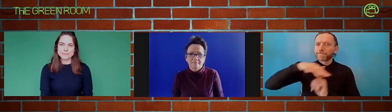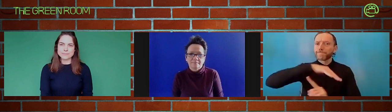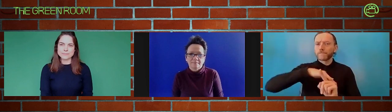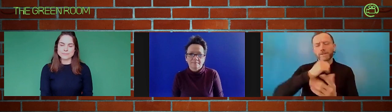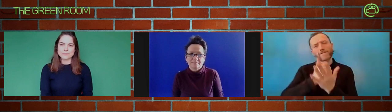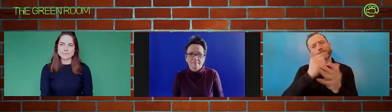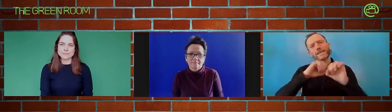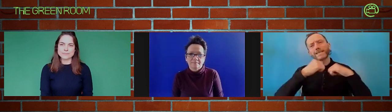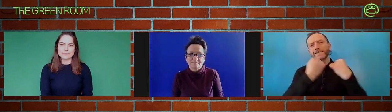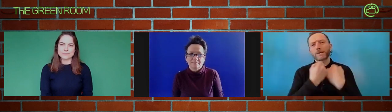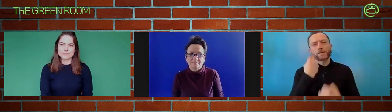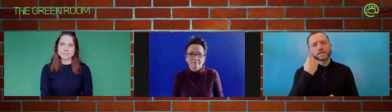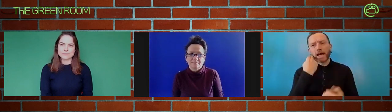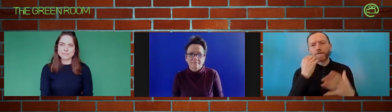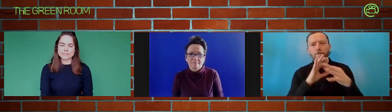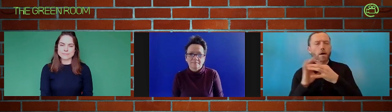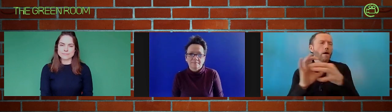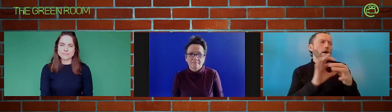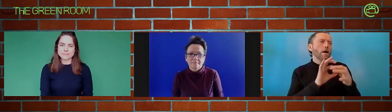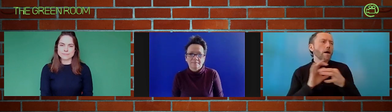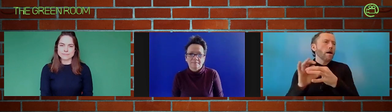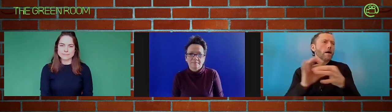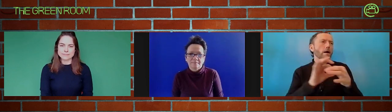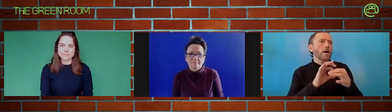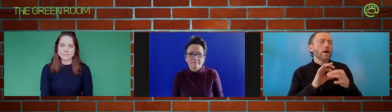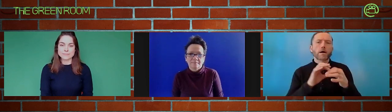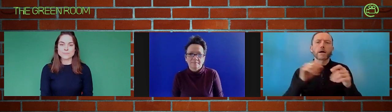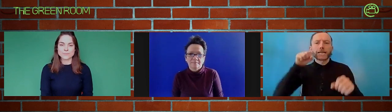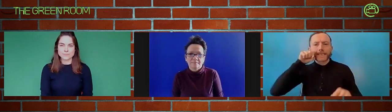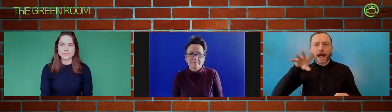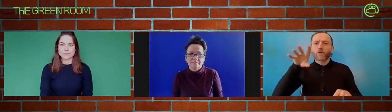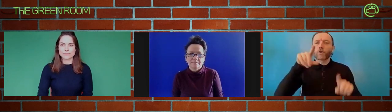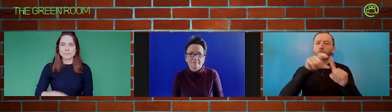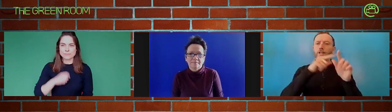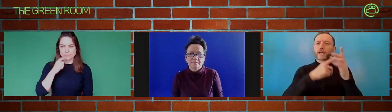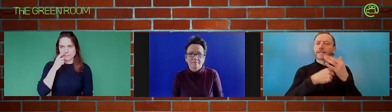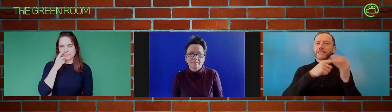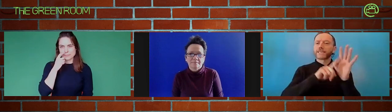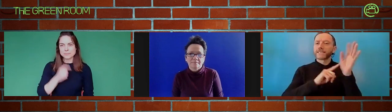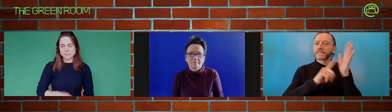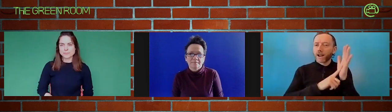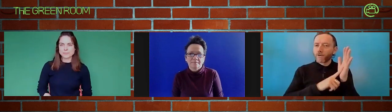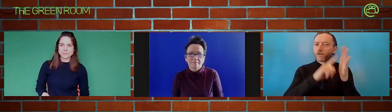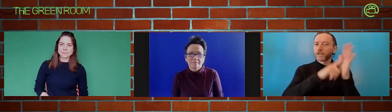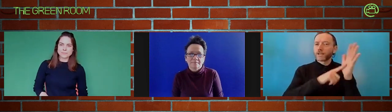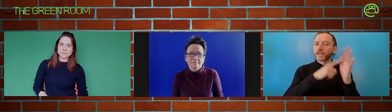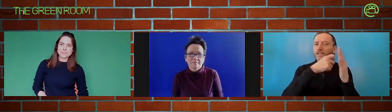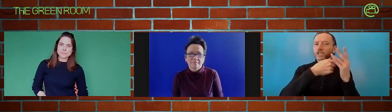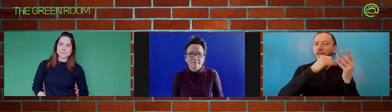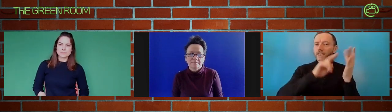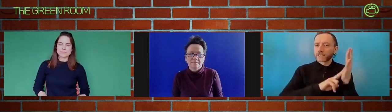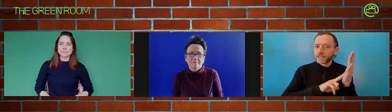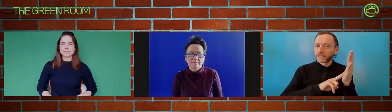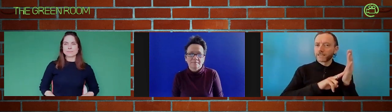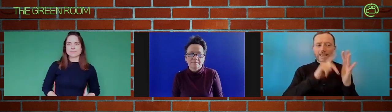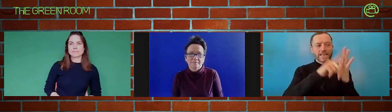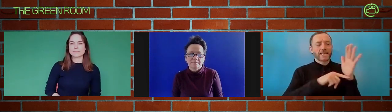people there was Daryl Jackson, Jean St Clair,